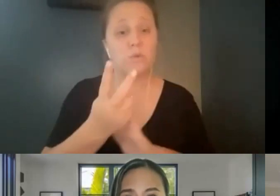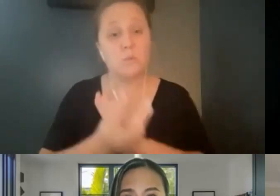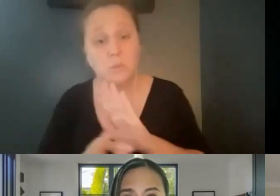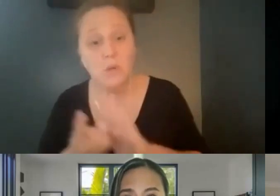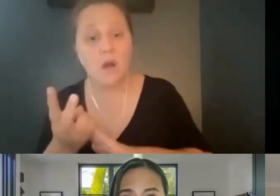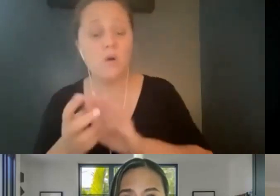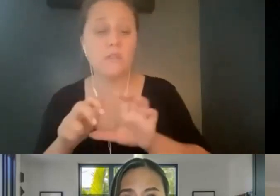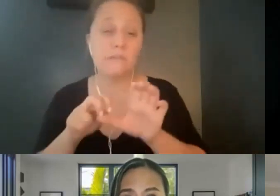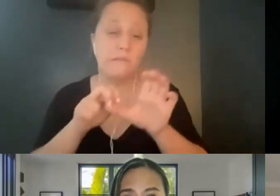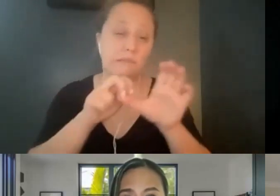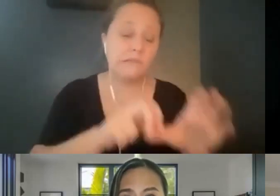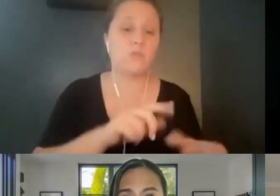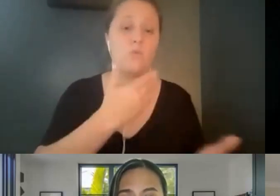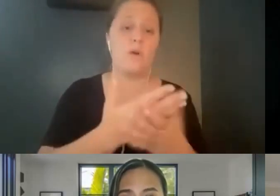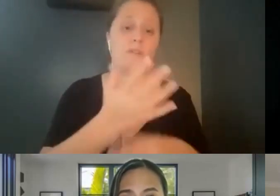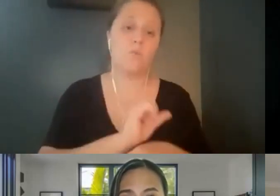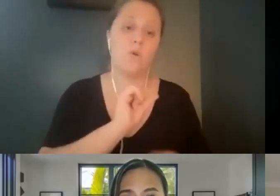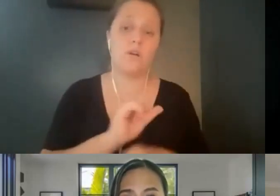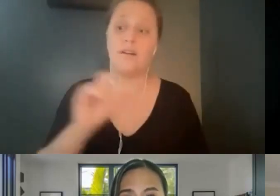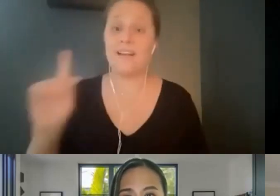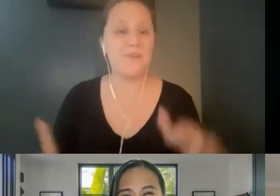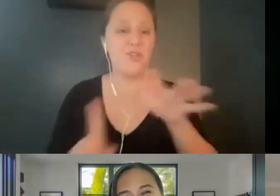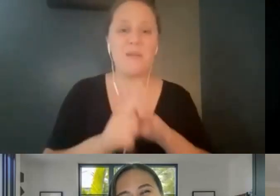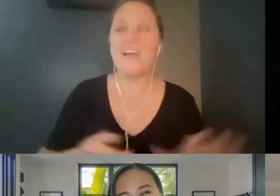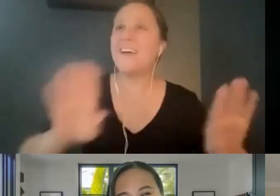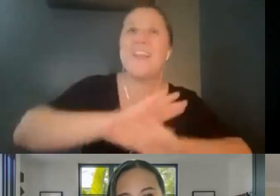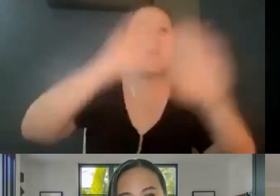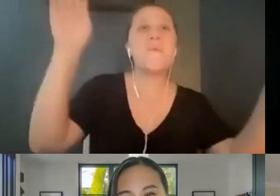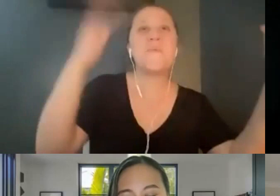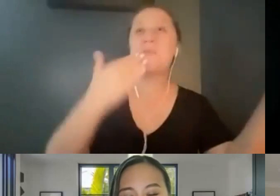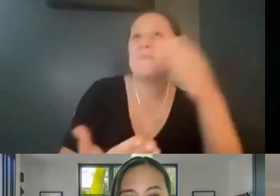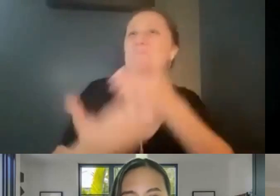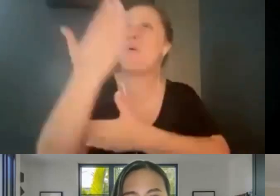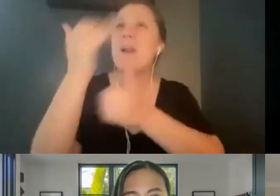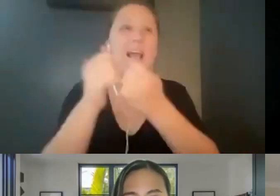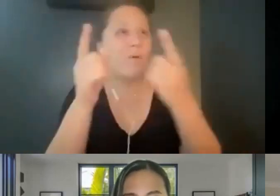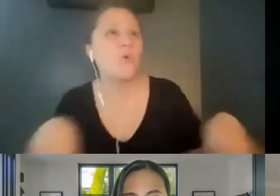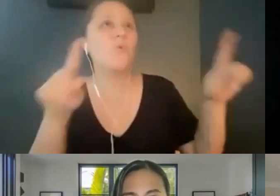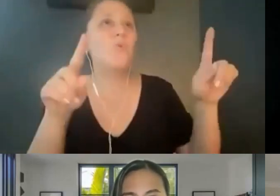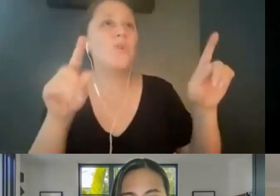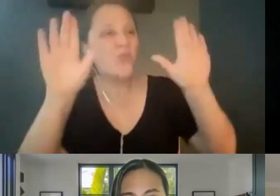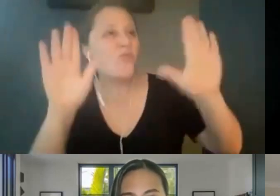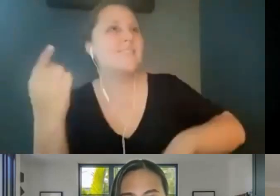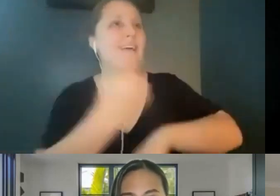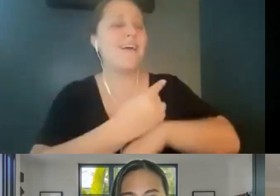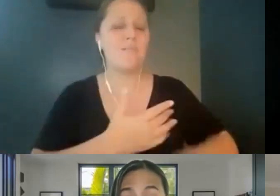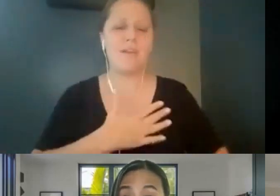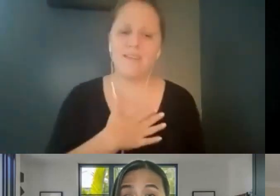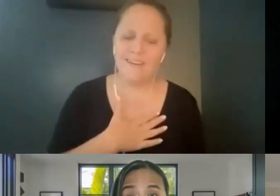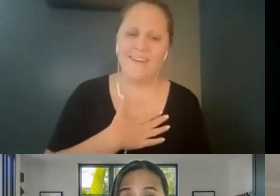to get to work and he'd walk in and he'd be like "Good morning. How you doing? It's a great day." and I would think, how do you do this?